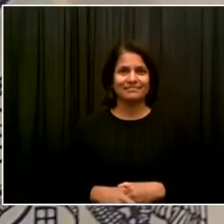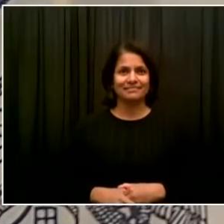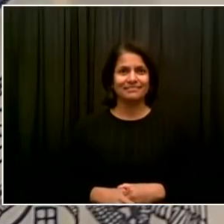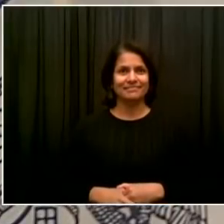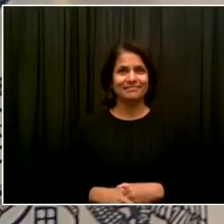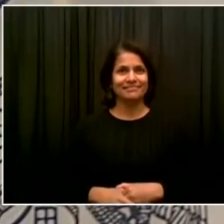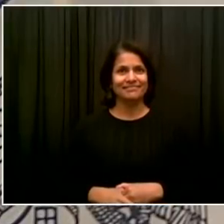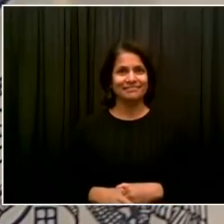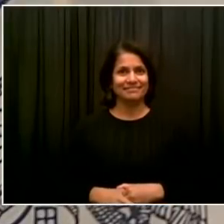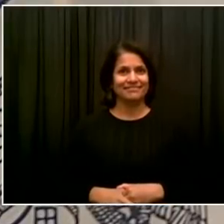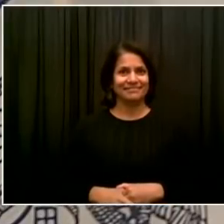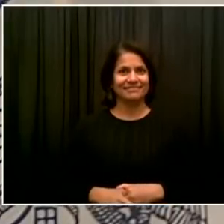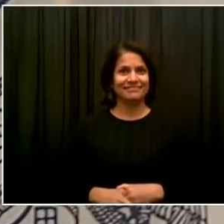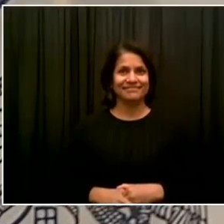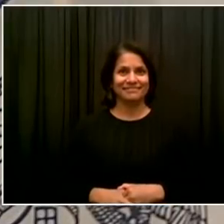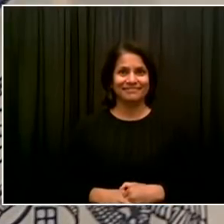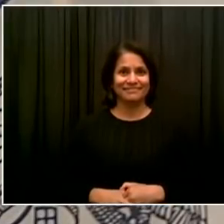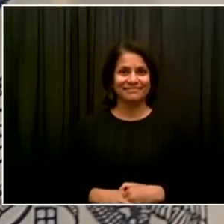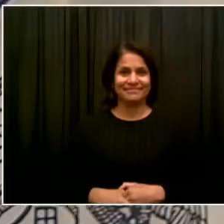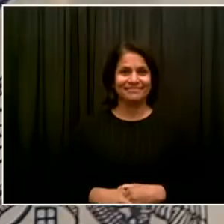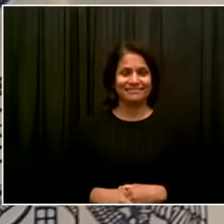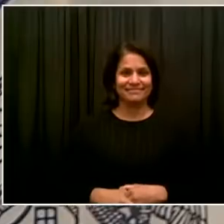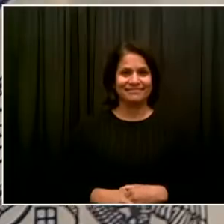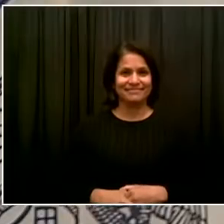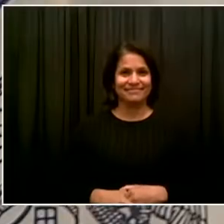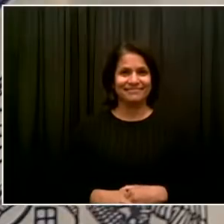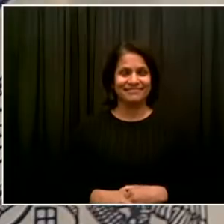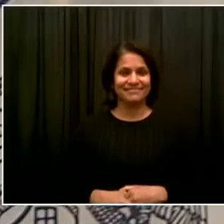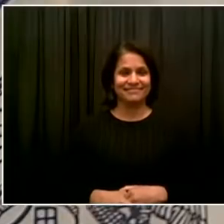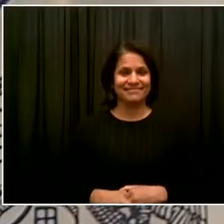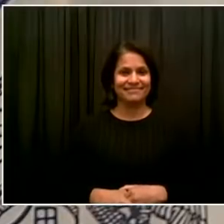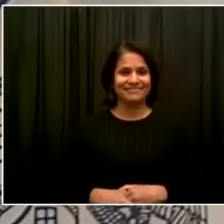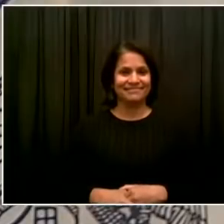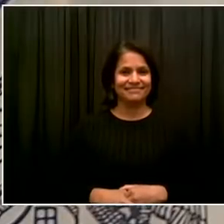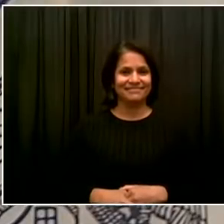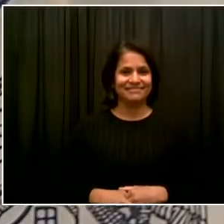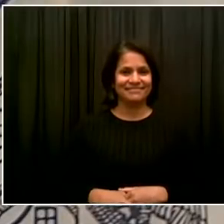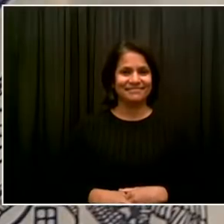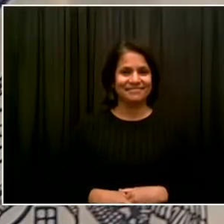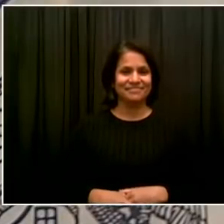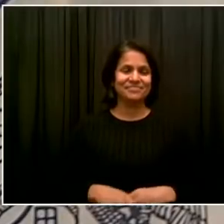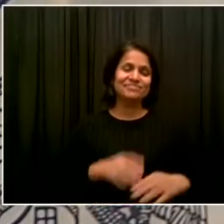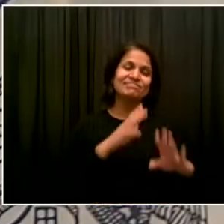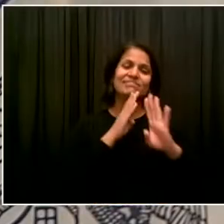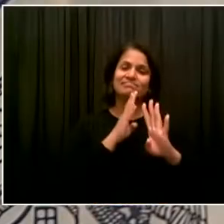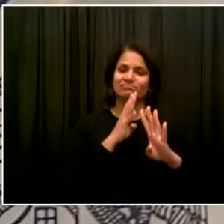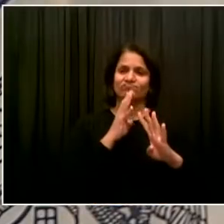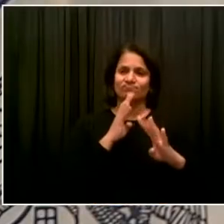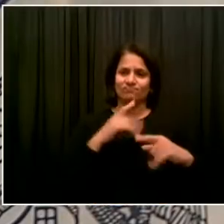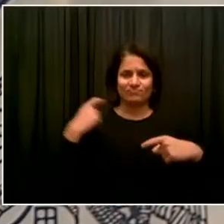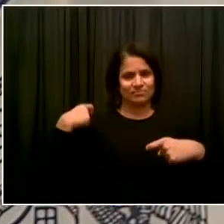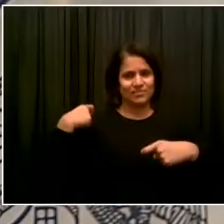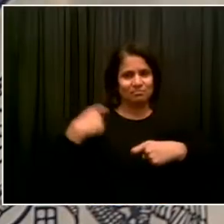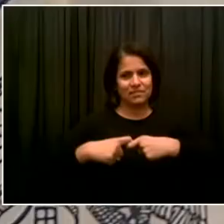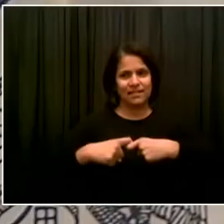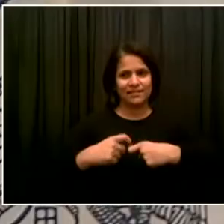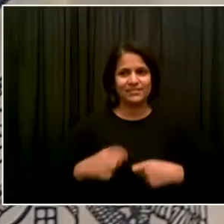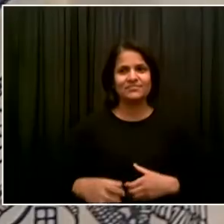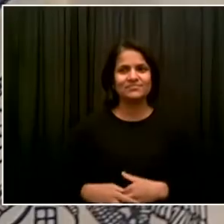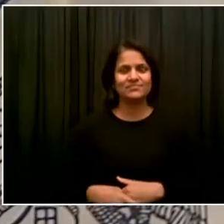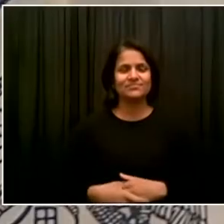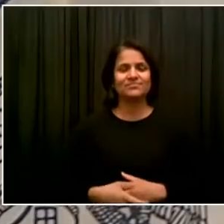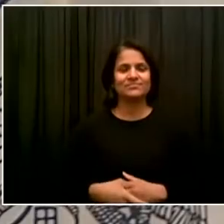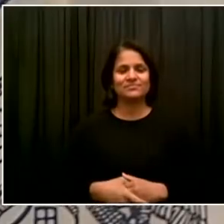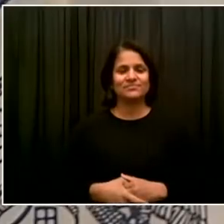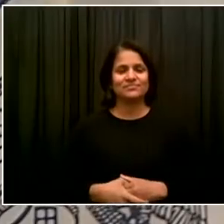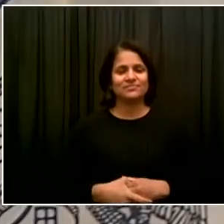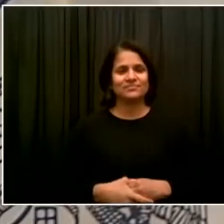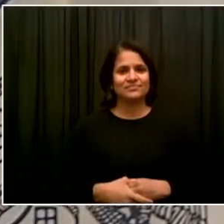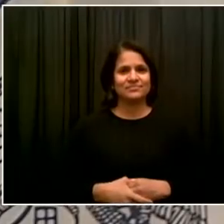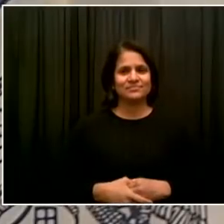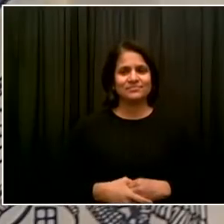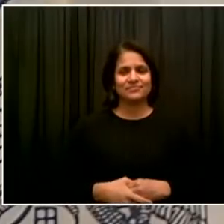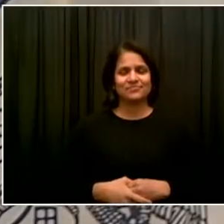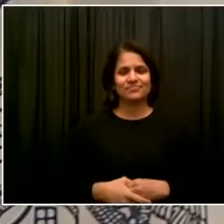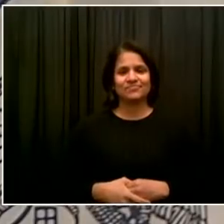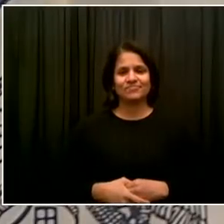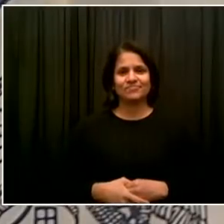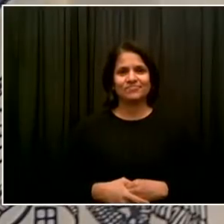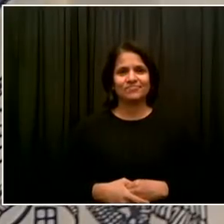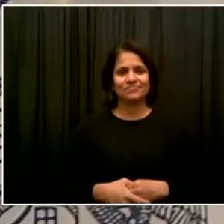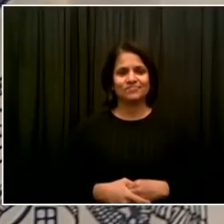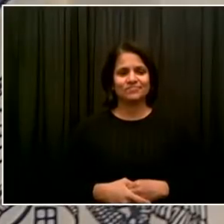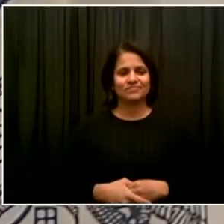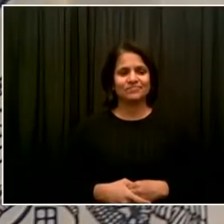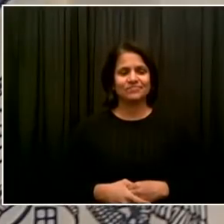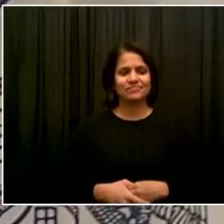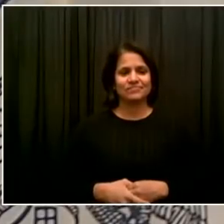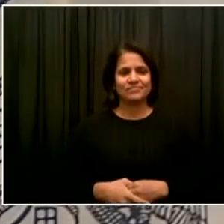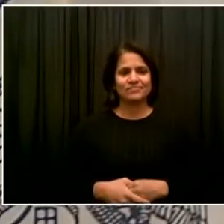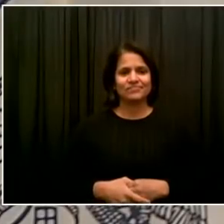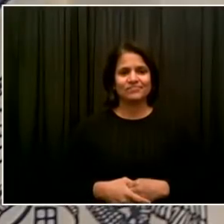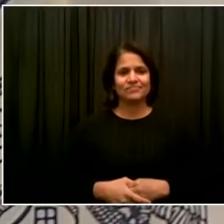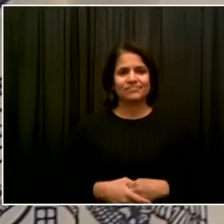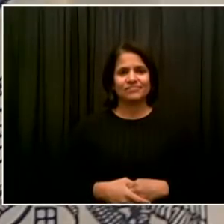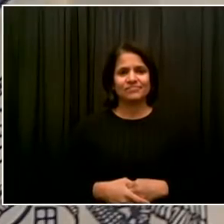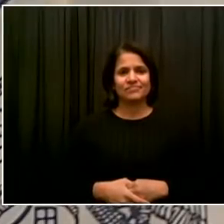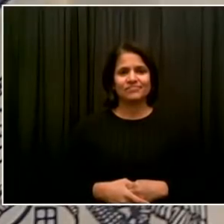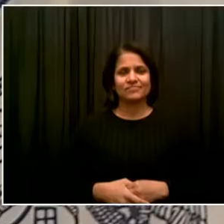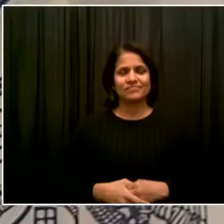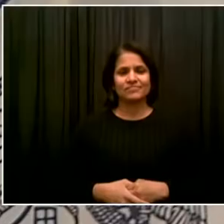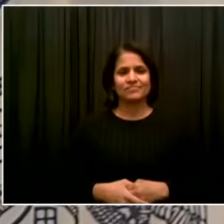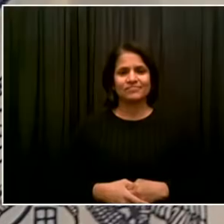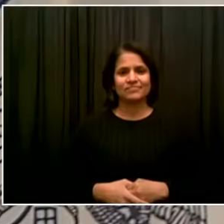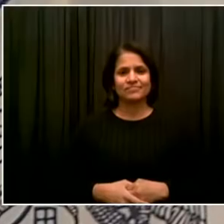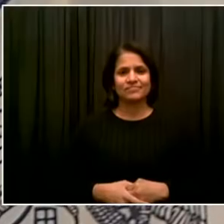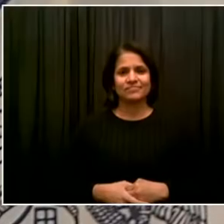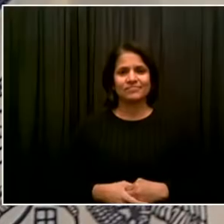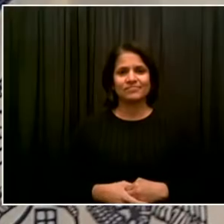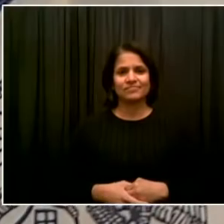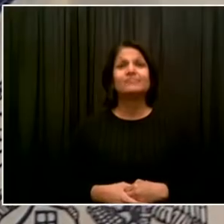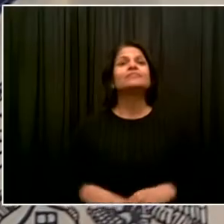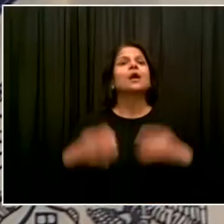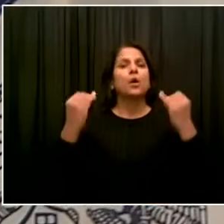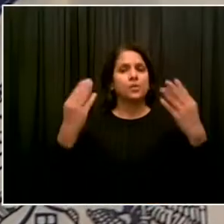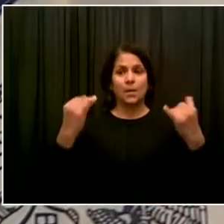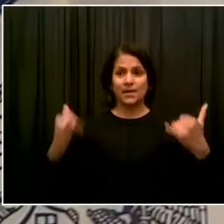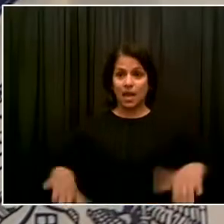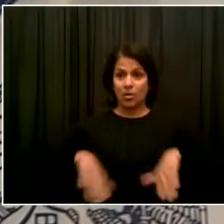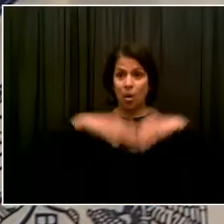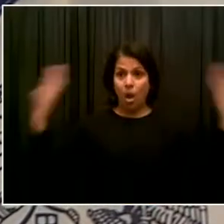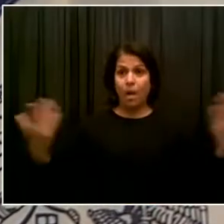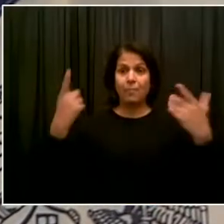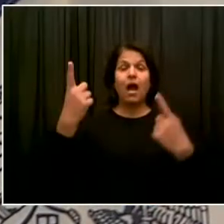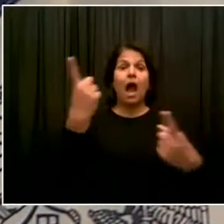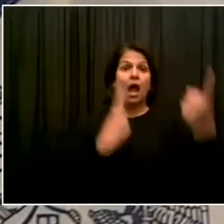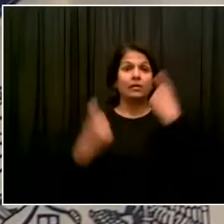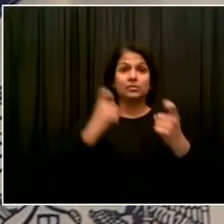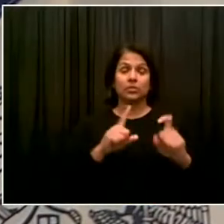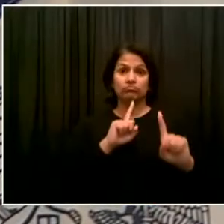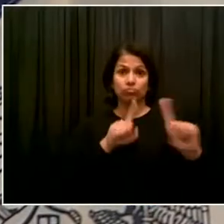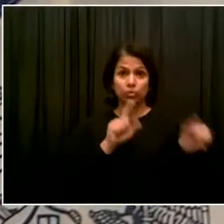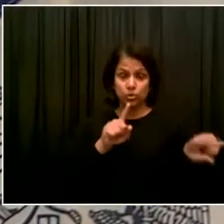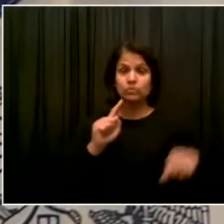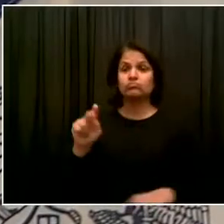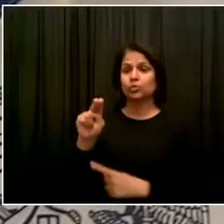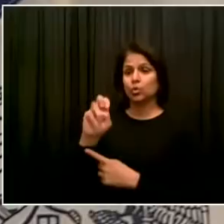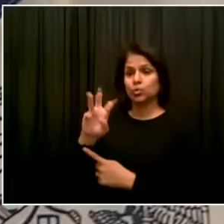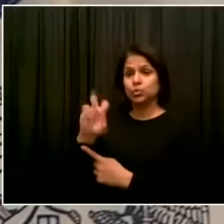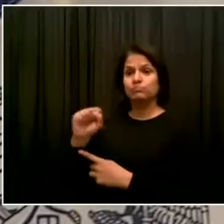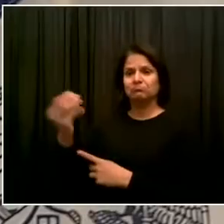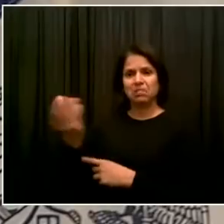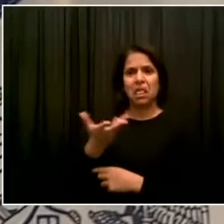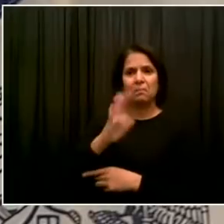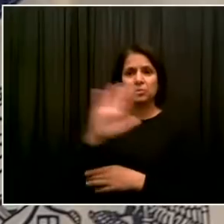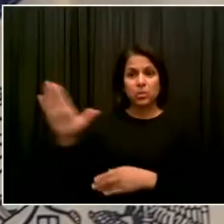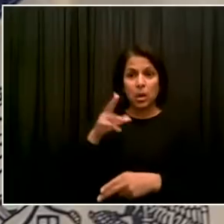FGNOREI LANGUAGE